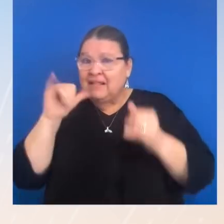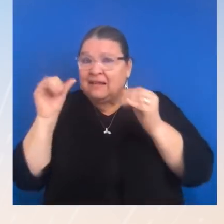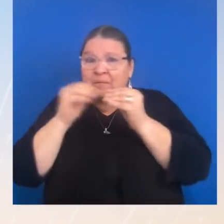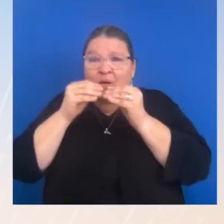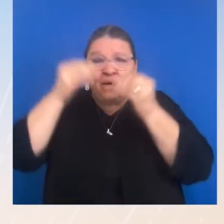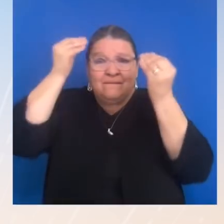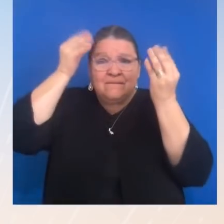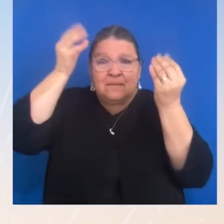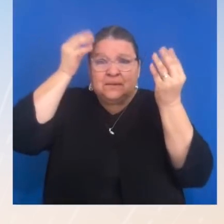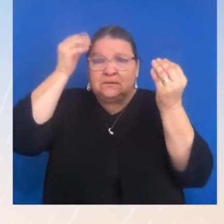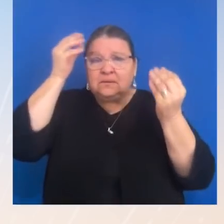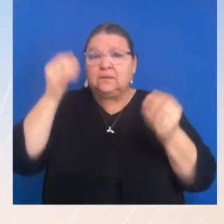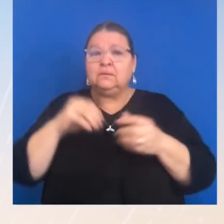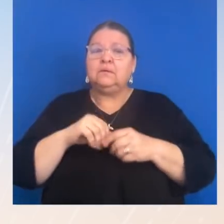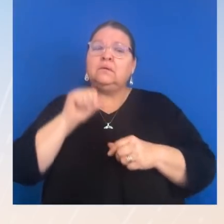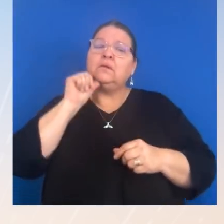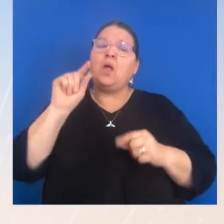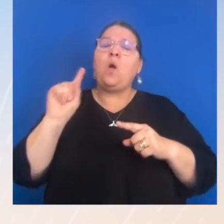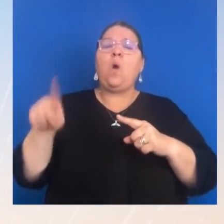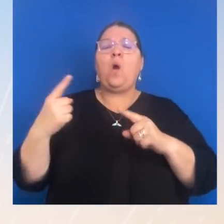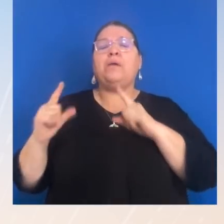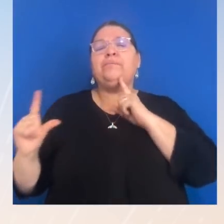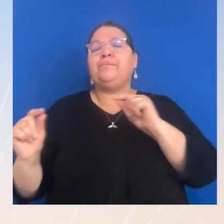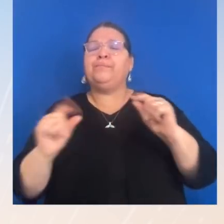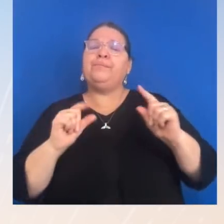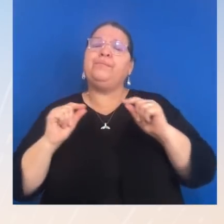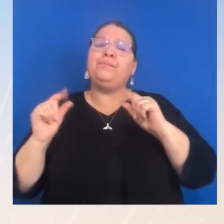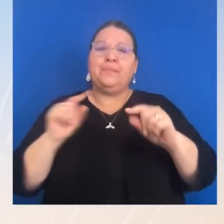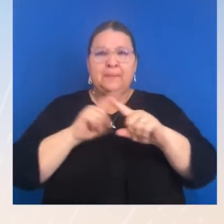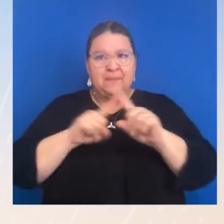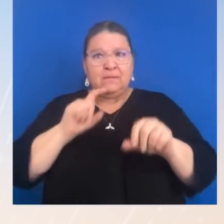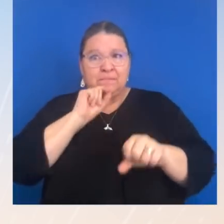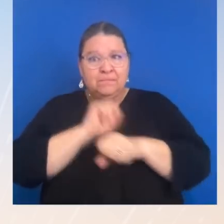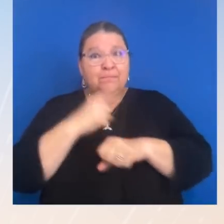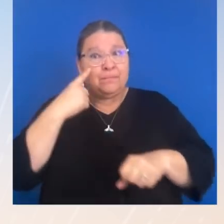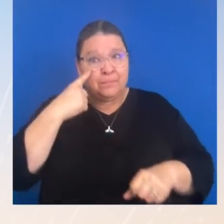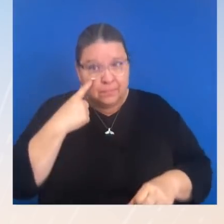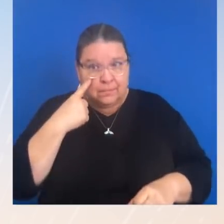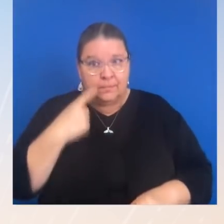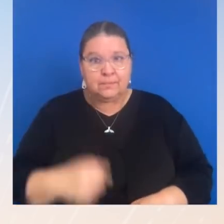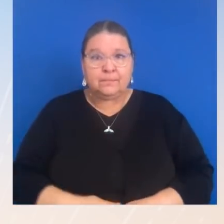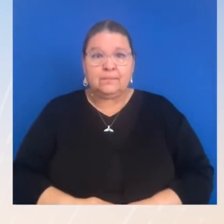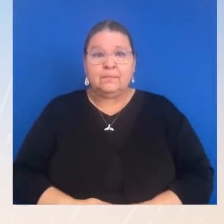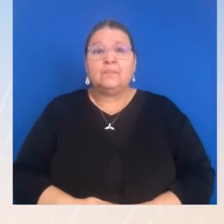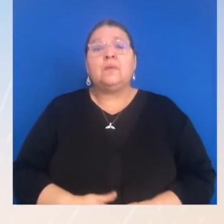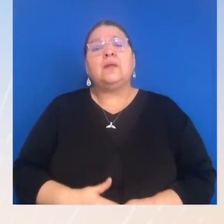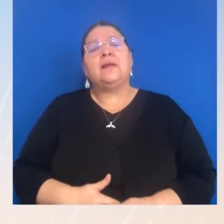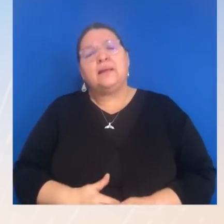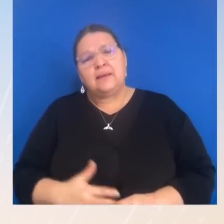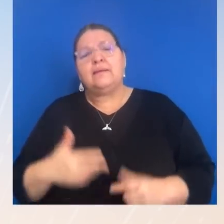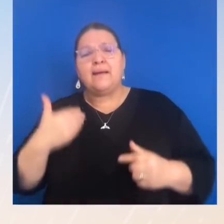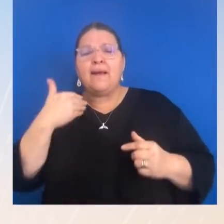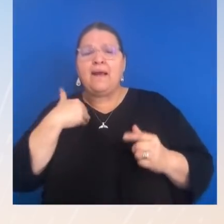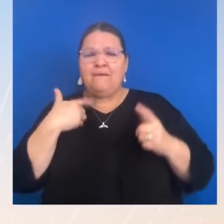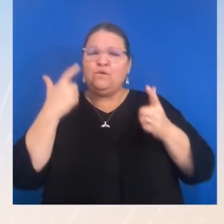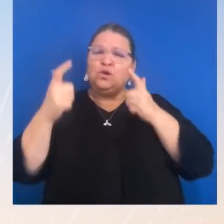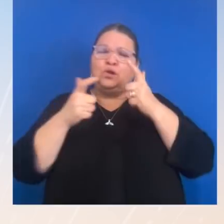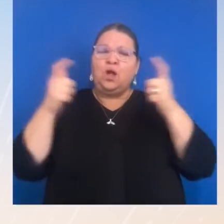Ms. Psaki: Well, they have a large biological and chemical weapons program, so it's a pattern. But they also have the capacity.